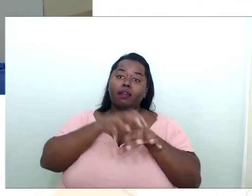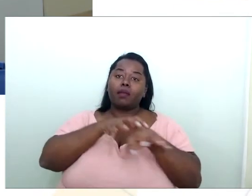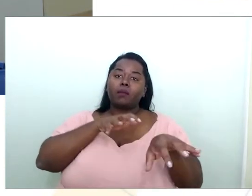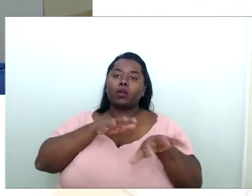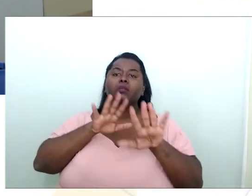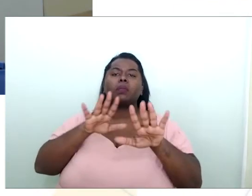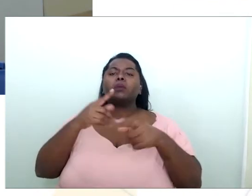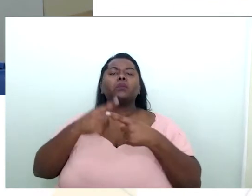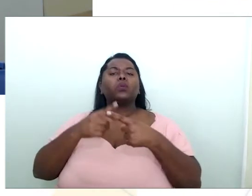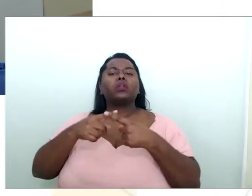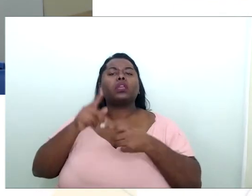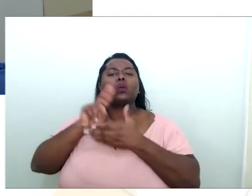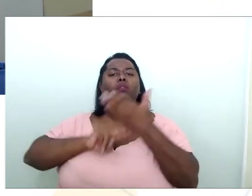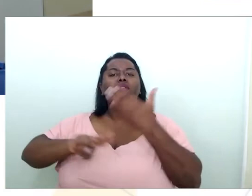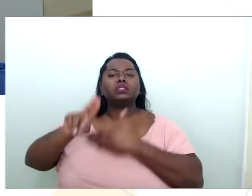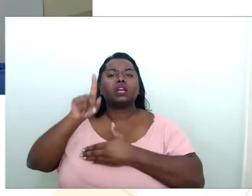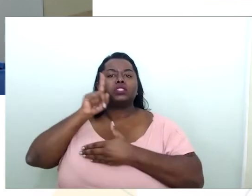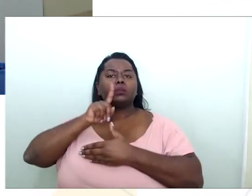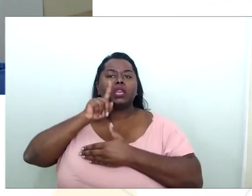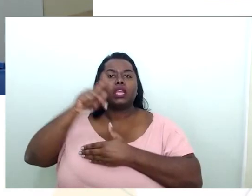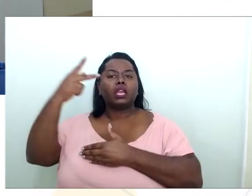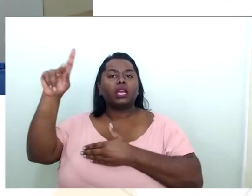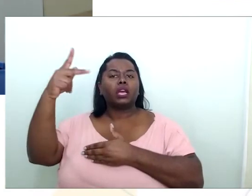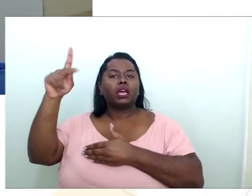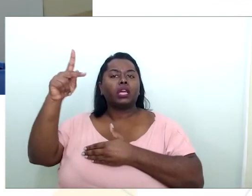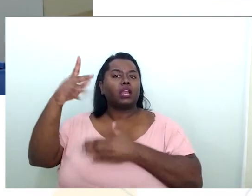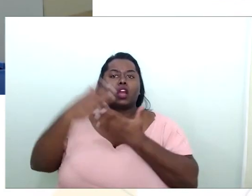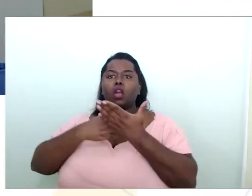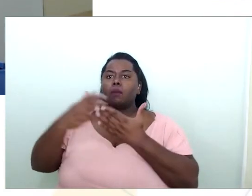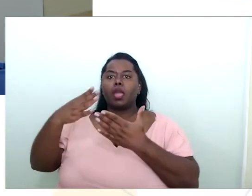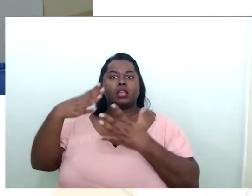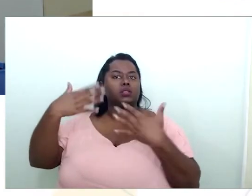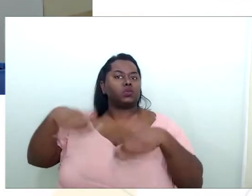University it becomes a catchphrase everybody starts talking about it it